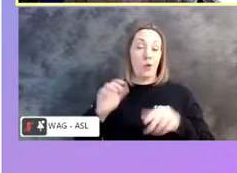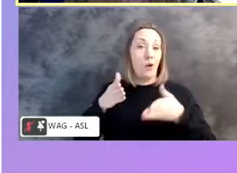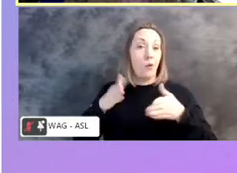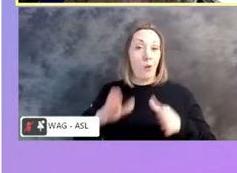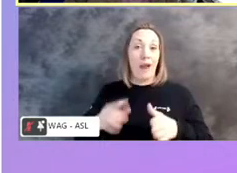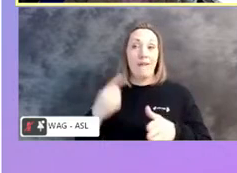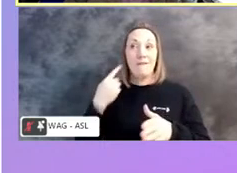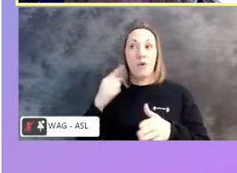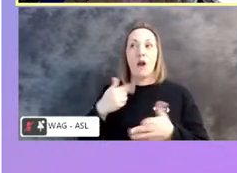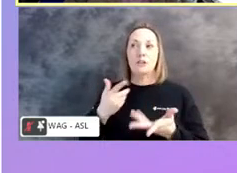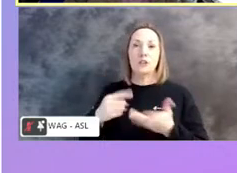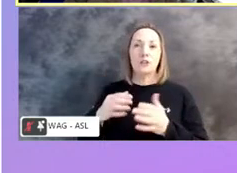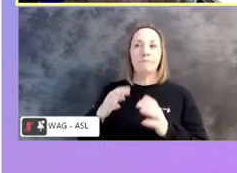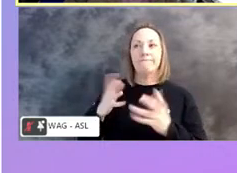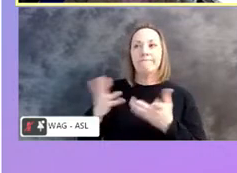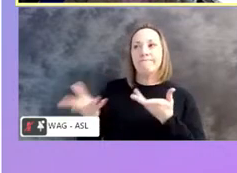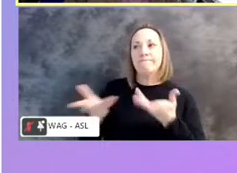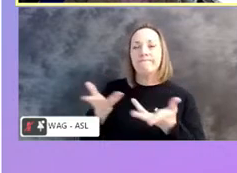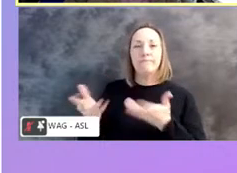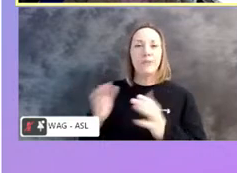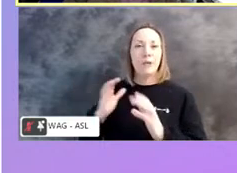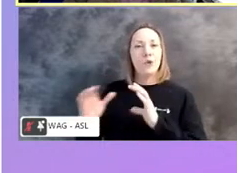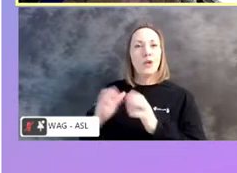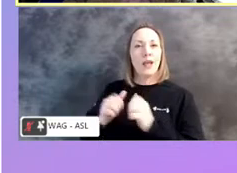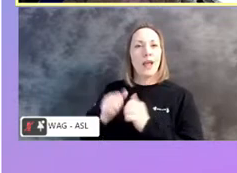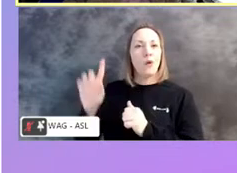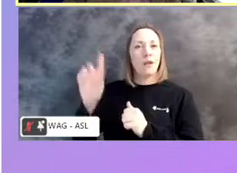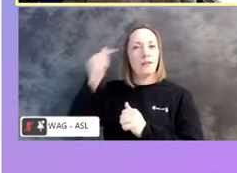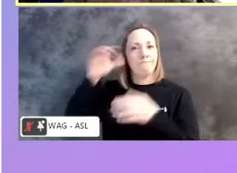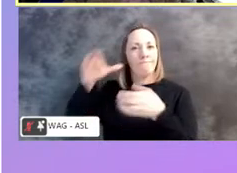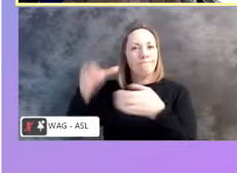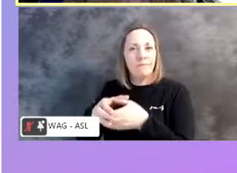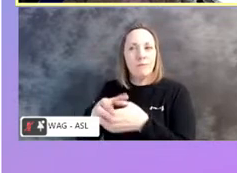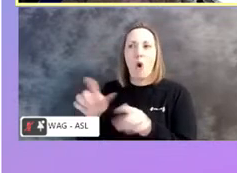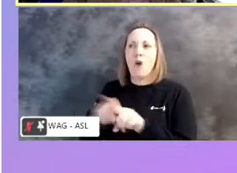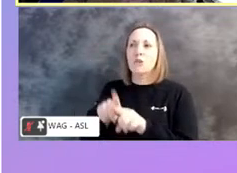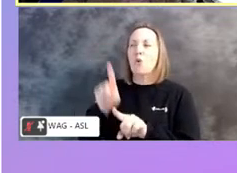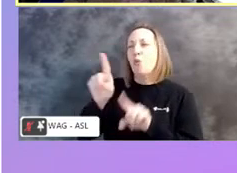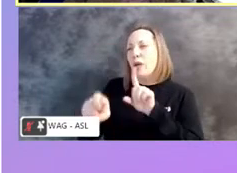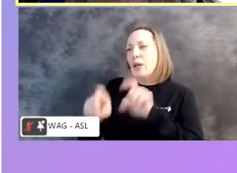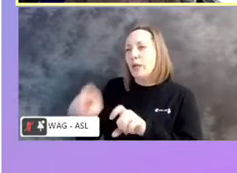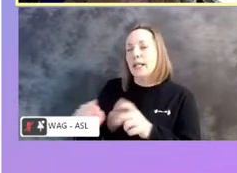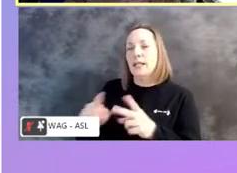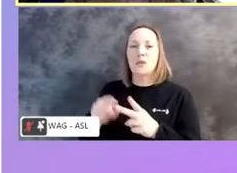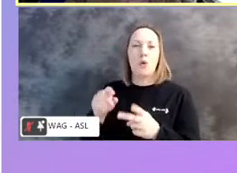for us to to the directors. We just set that up late last year. So far it's working quite well. Away for us to